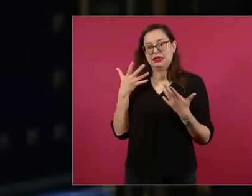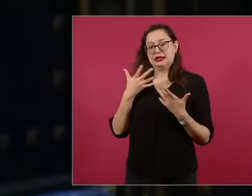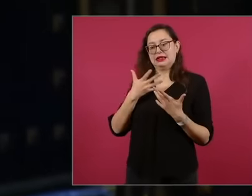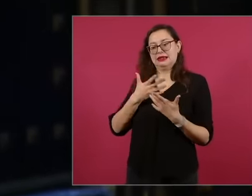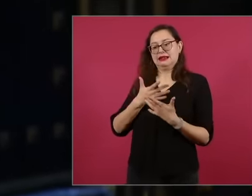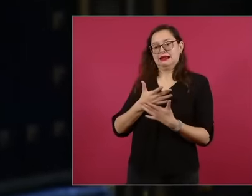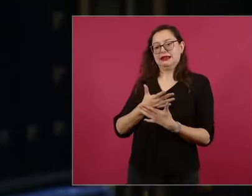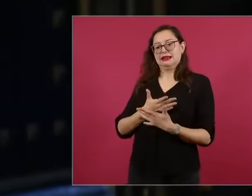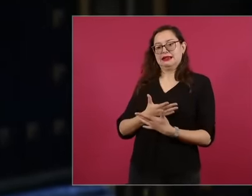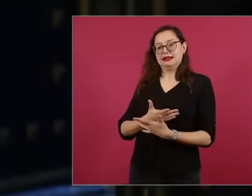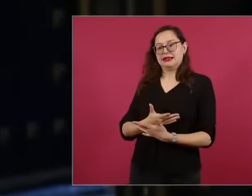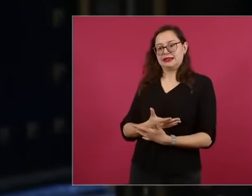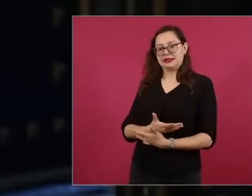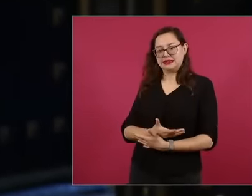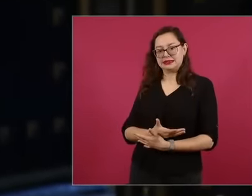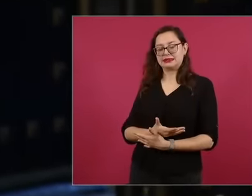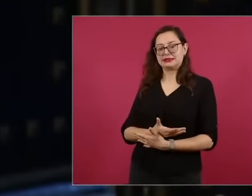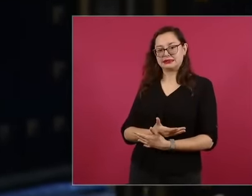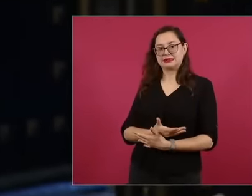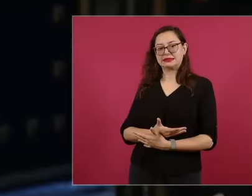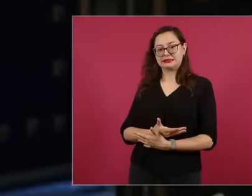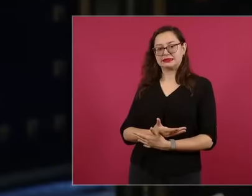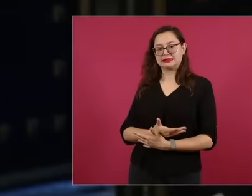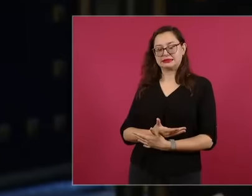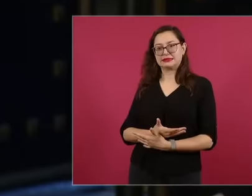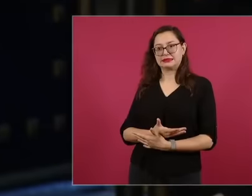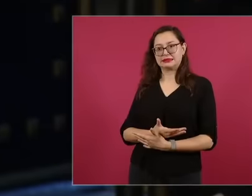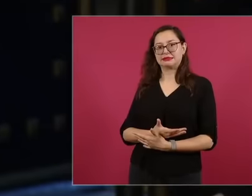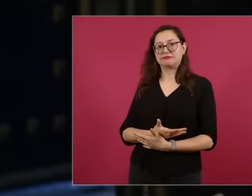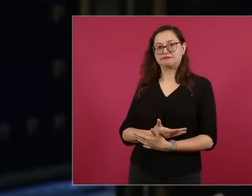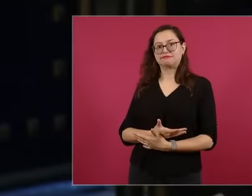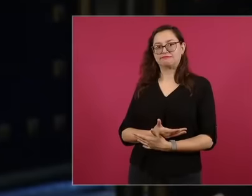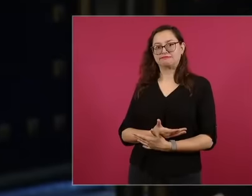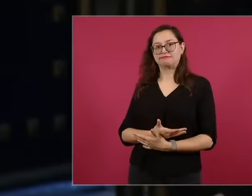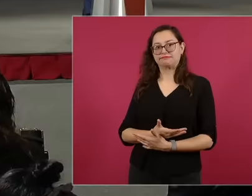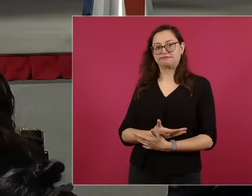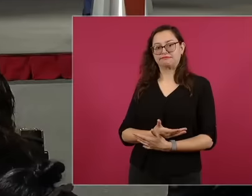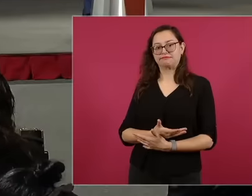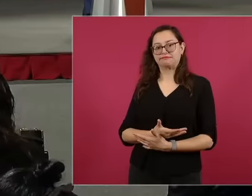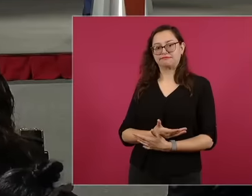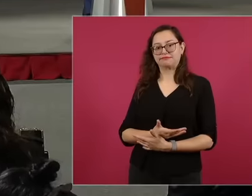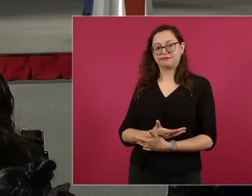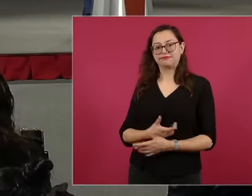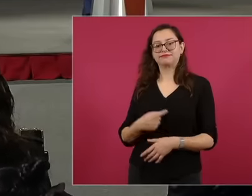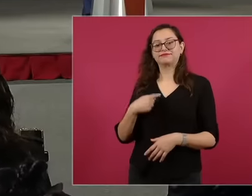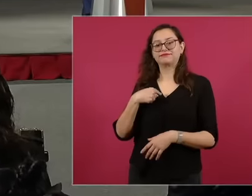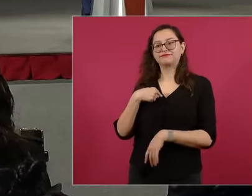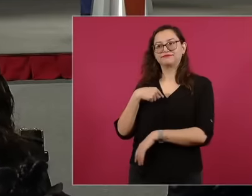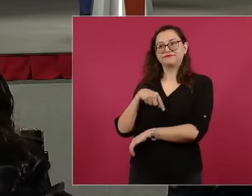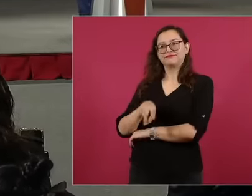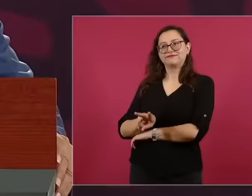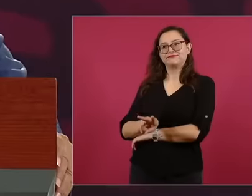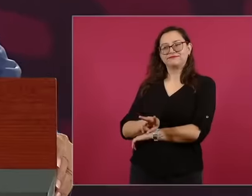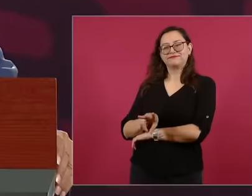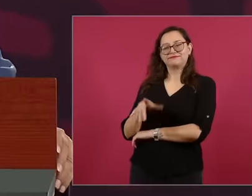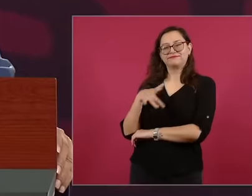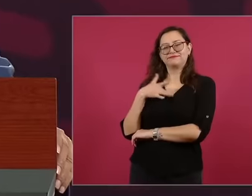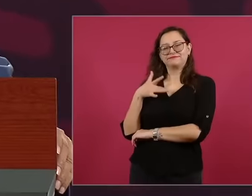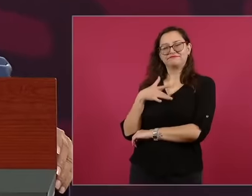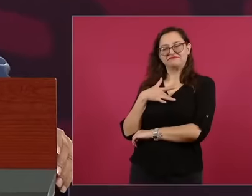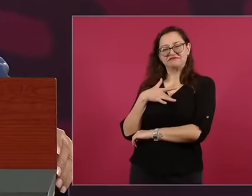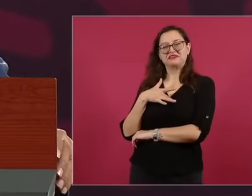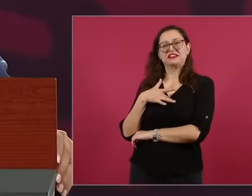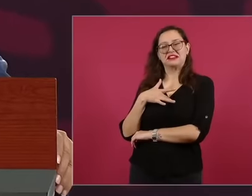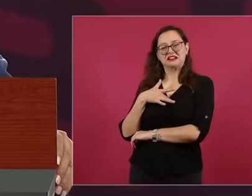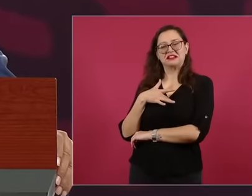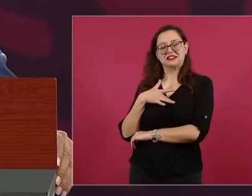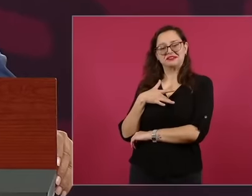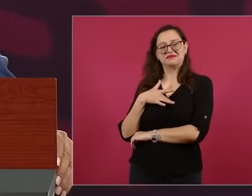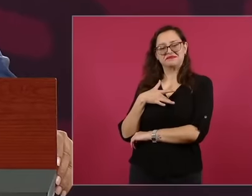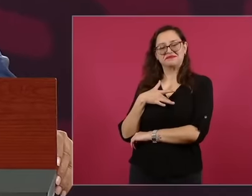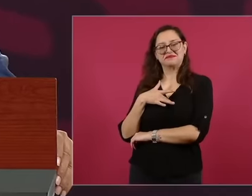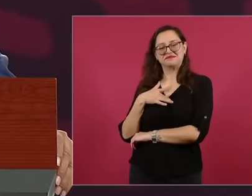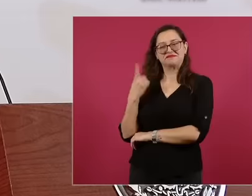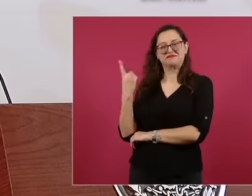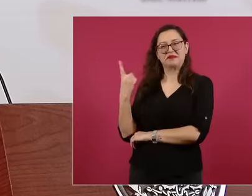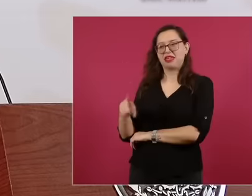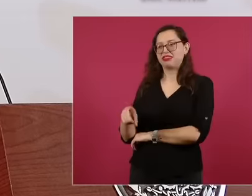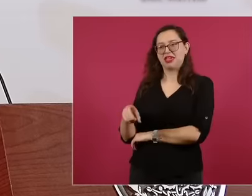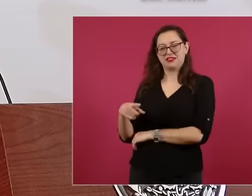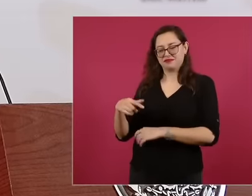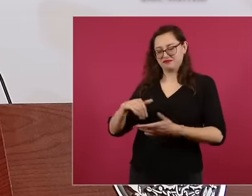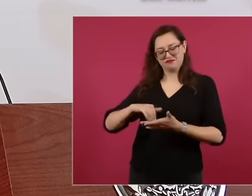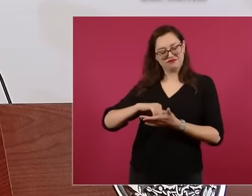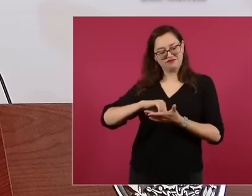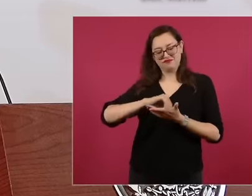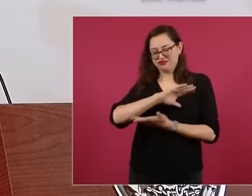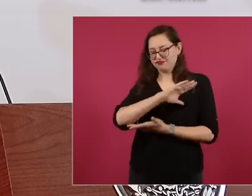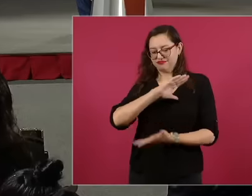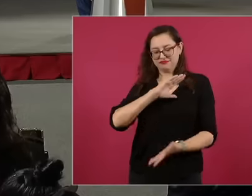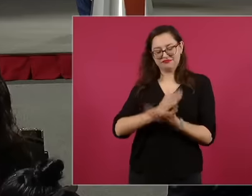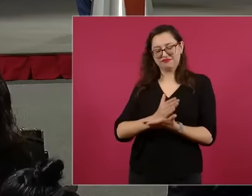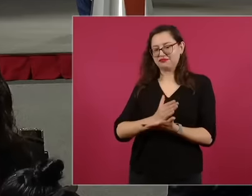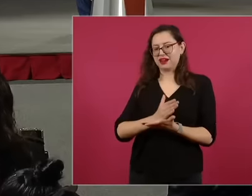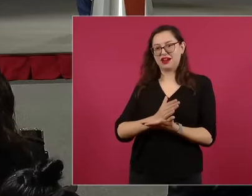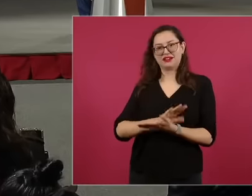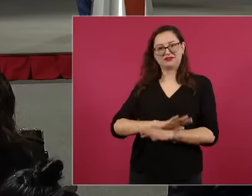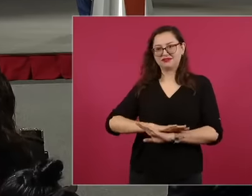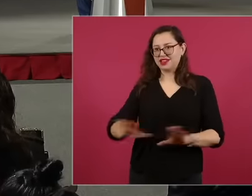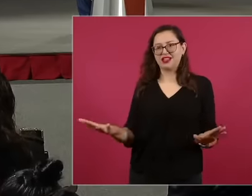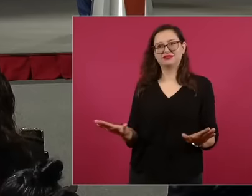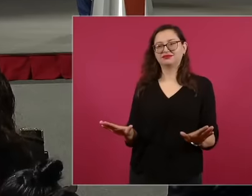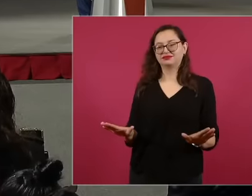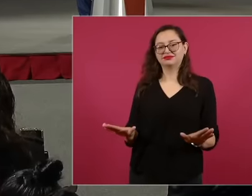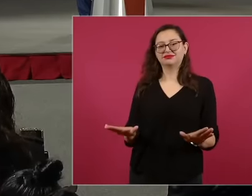answers the call, and I sense that they're telling him to stop. the call I say the